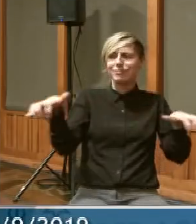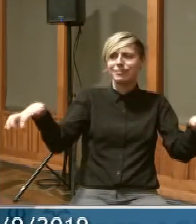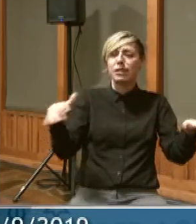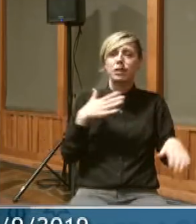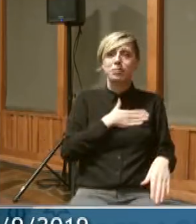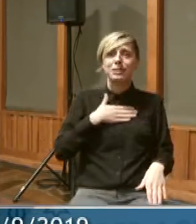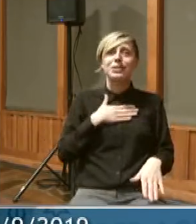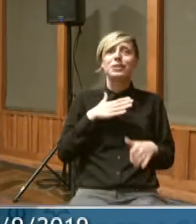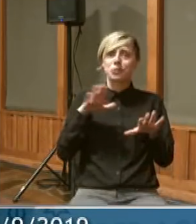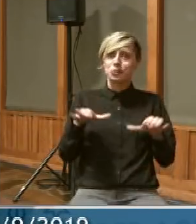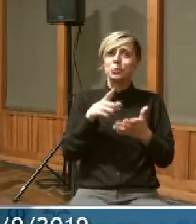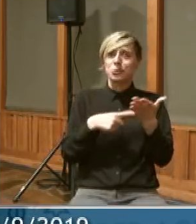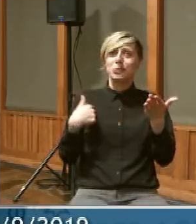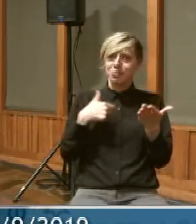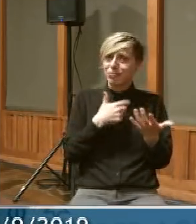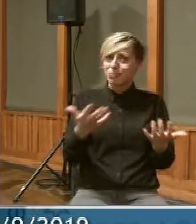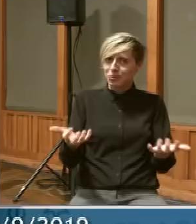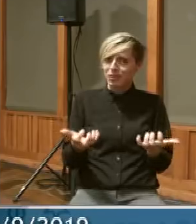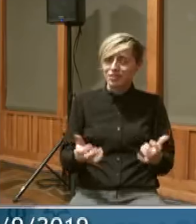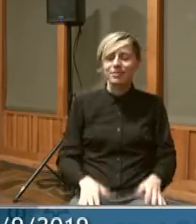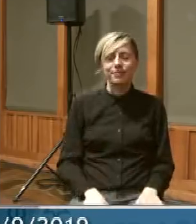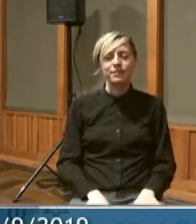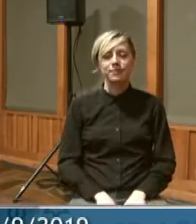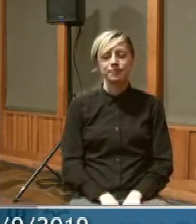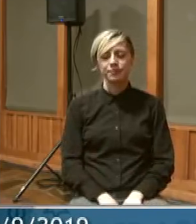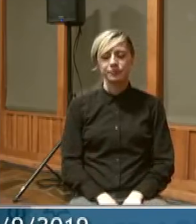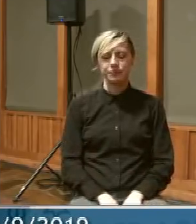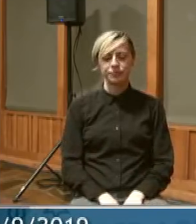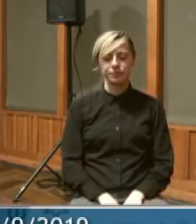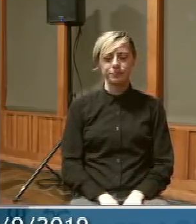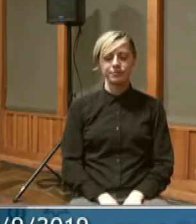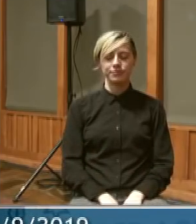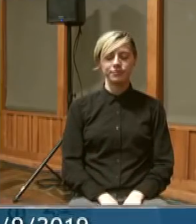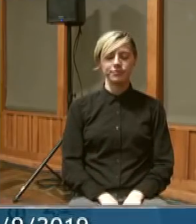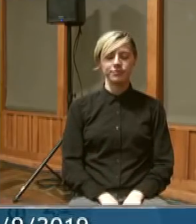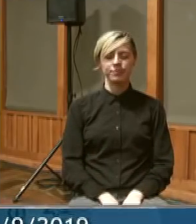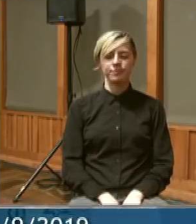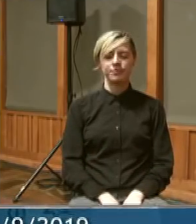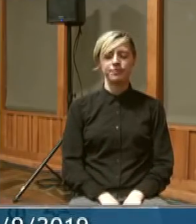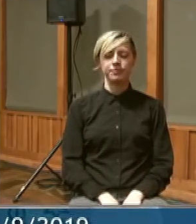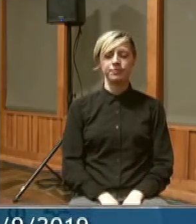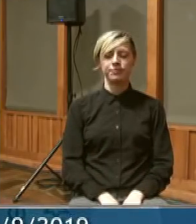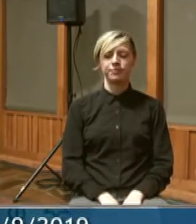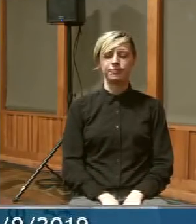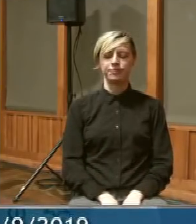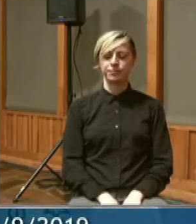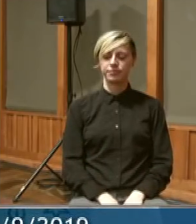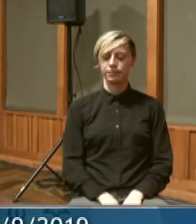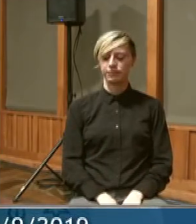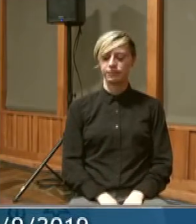WE'RE JUST A FRACTION OF THE PEOPLE. WE'RE JUST A FRACTION. PLEASE DO WHAT WE WANT,